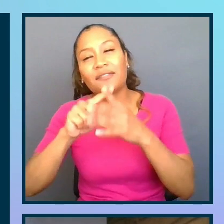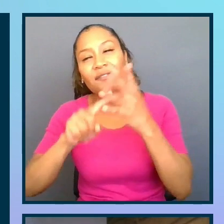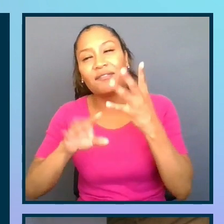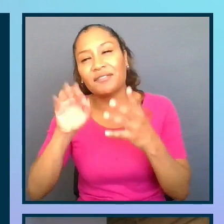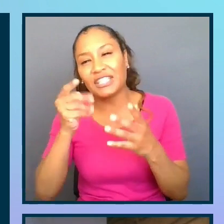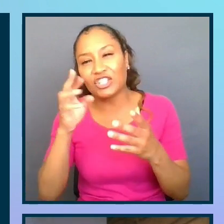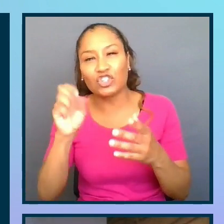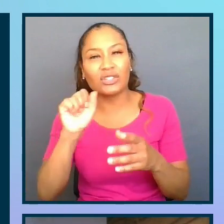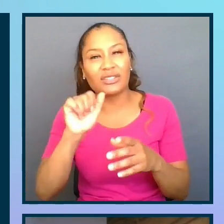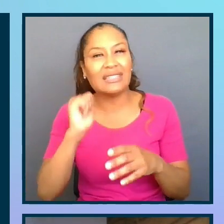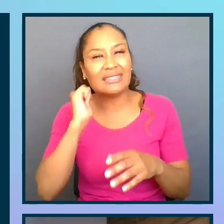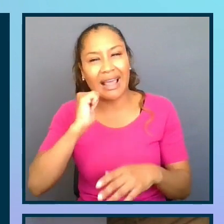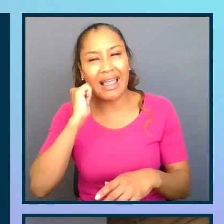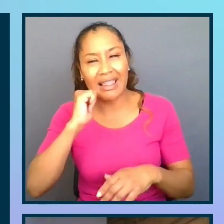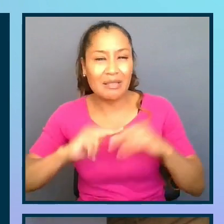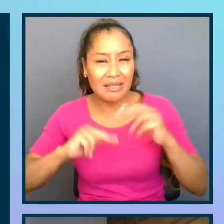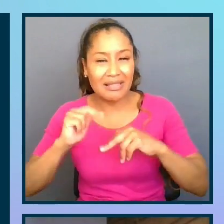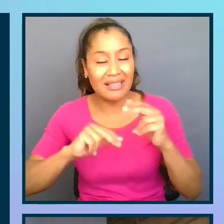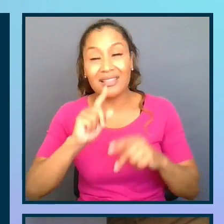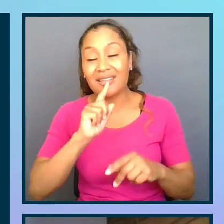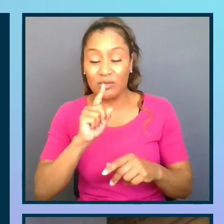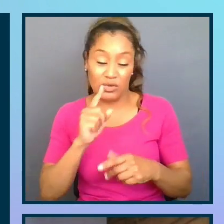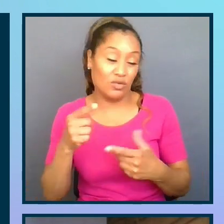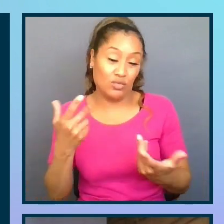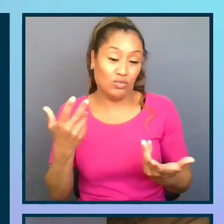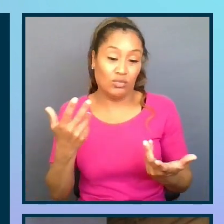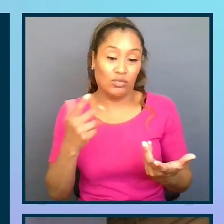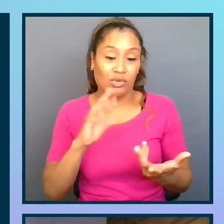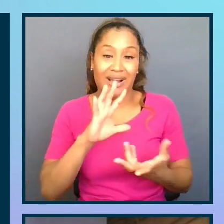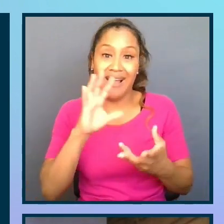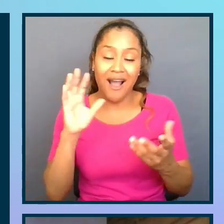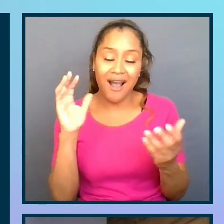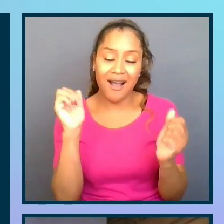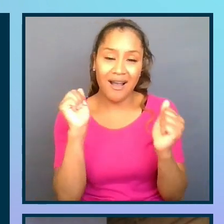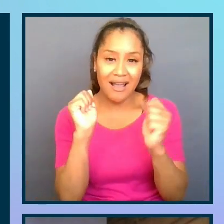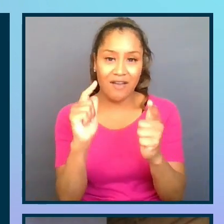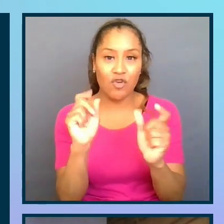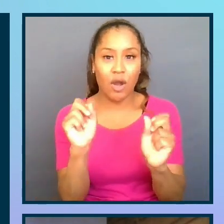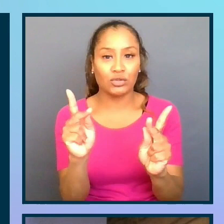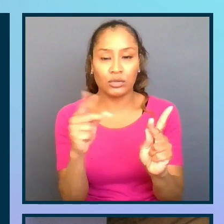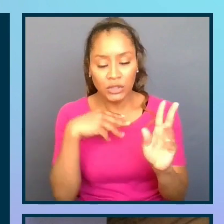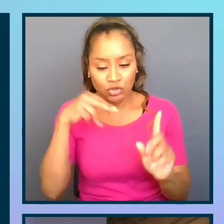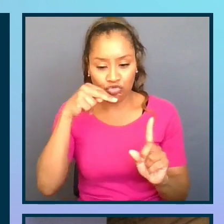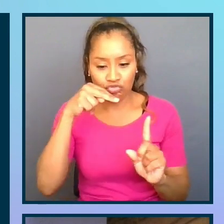So we are really making sure that at every opportunity, we are trapping any accessibility issues